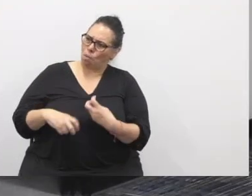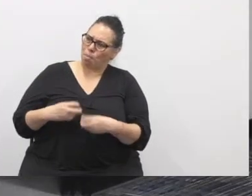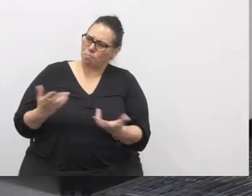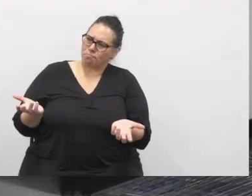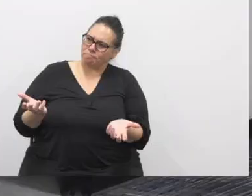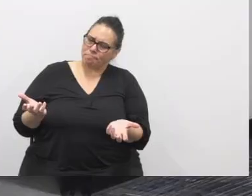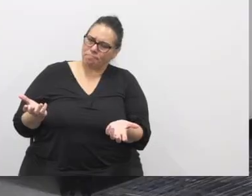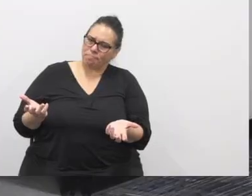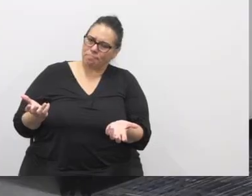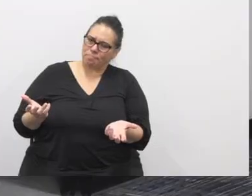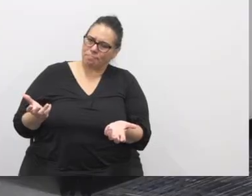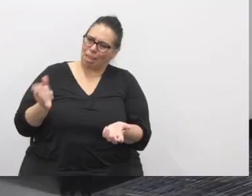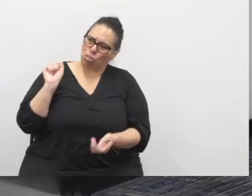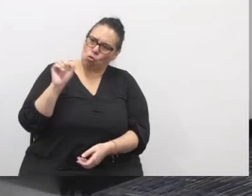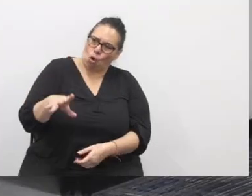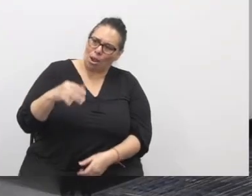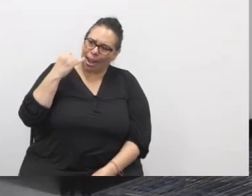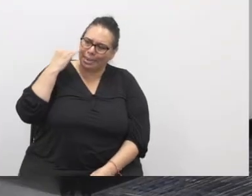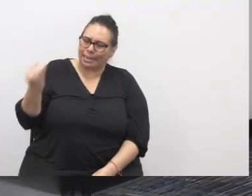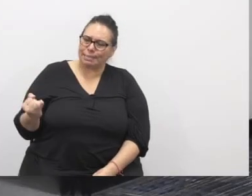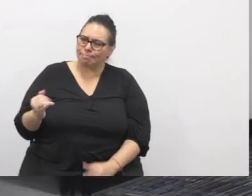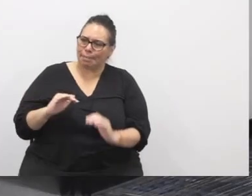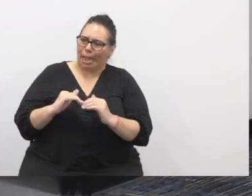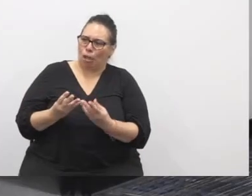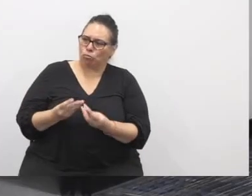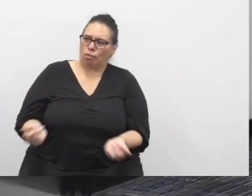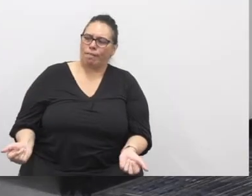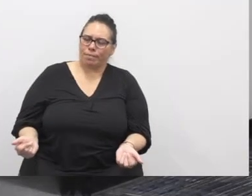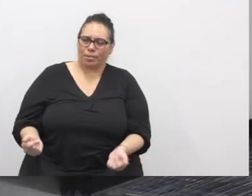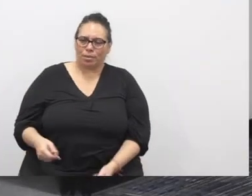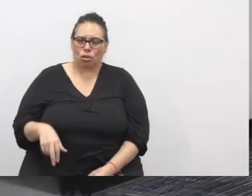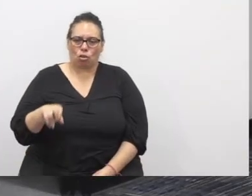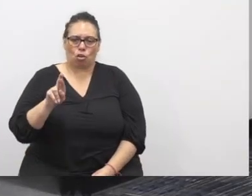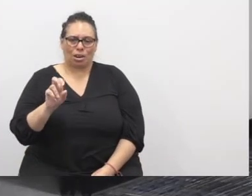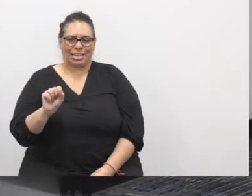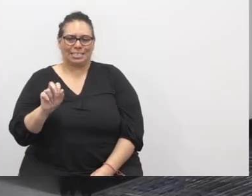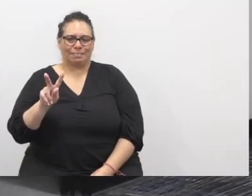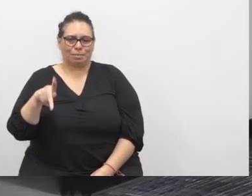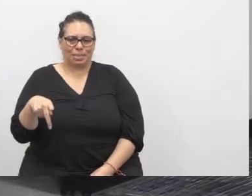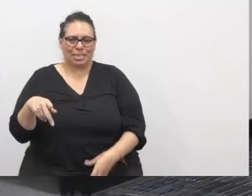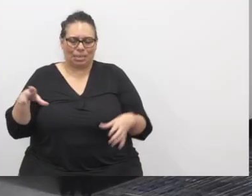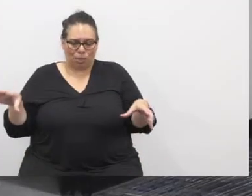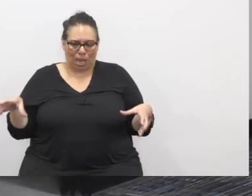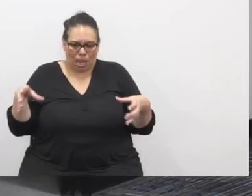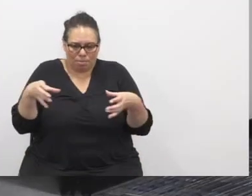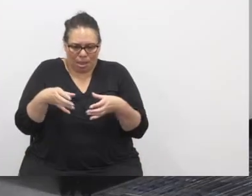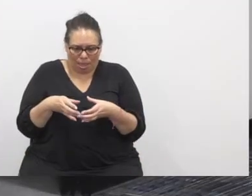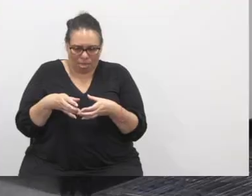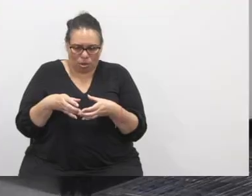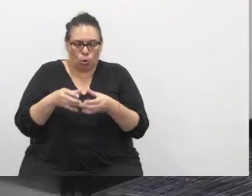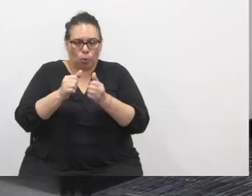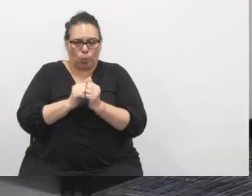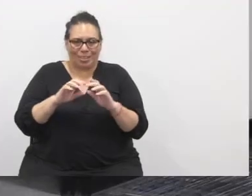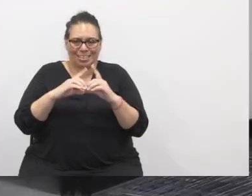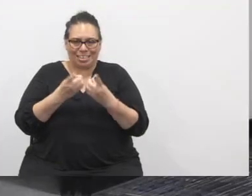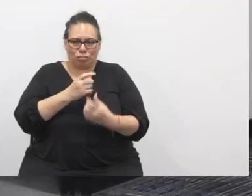And throw out an idea and how you think we're gonna solve that. Whereas with RSVP, we come together with district staff, with admin,